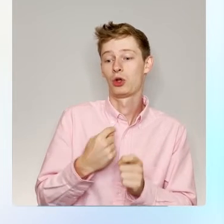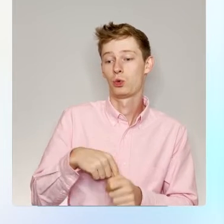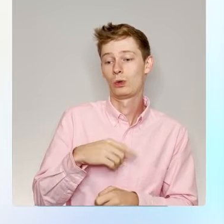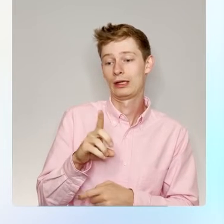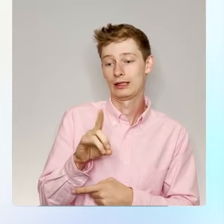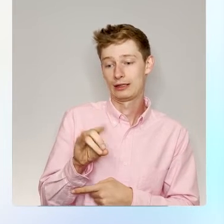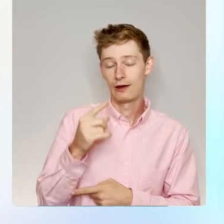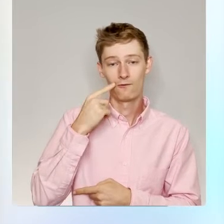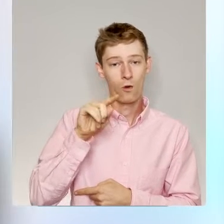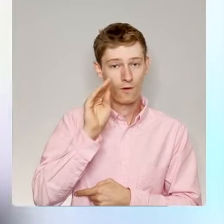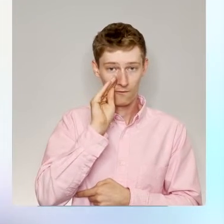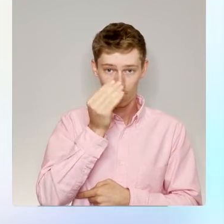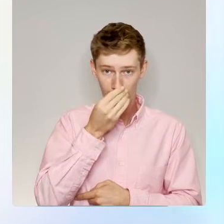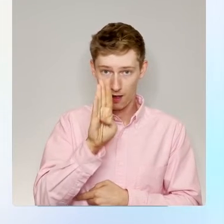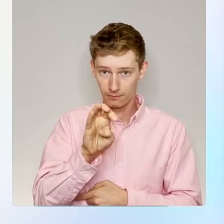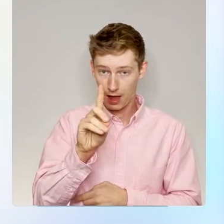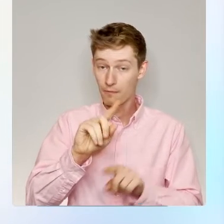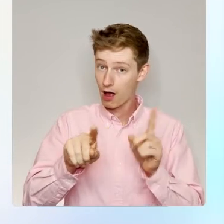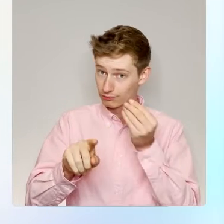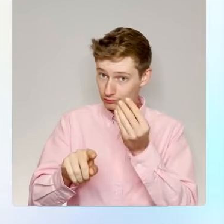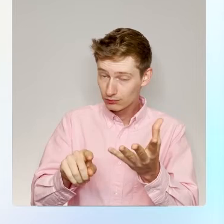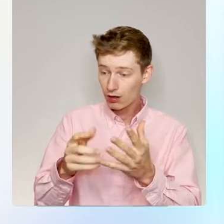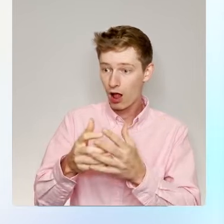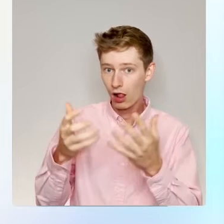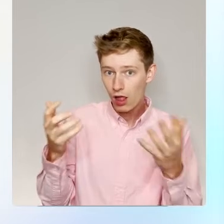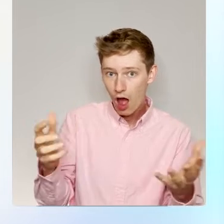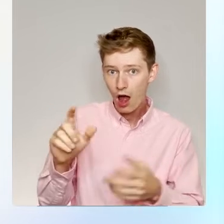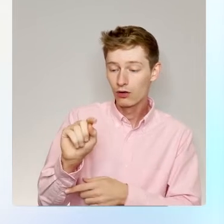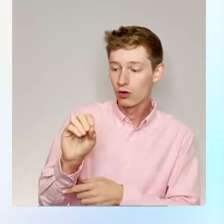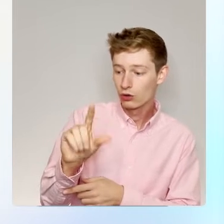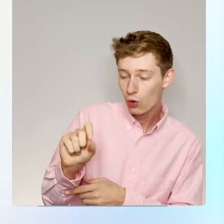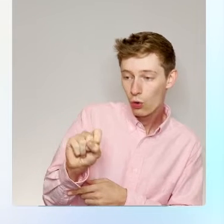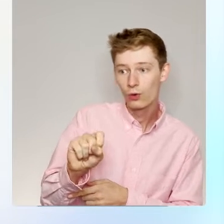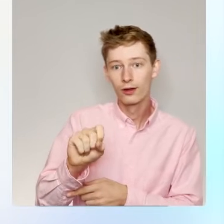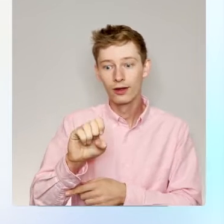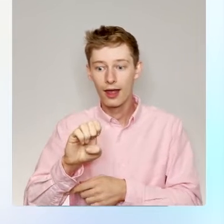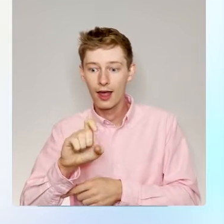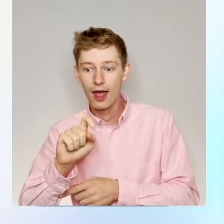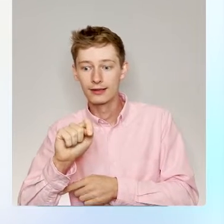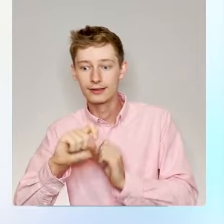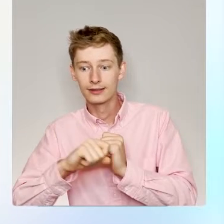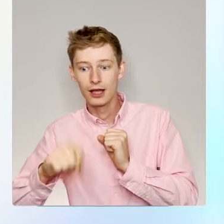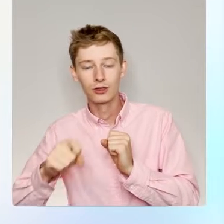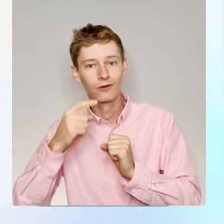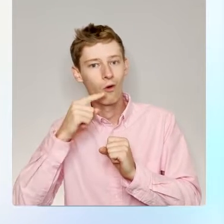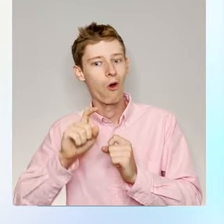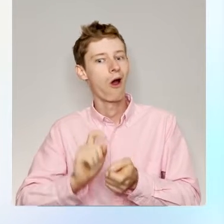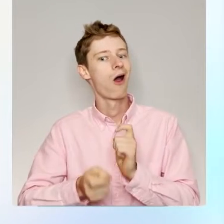on top of Blender if you need to. So, alright, after that we were able to export the GLTFs from Blender